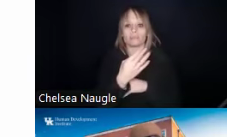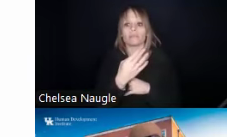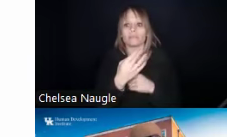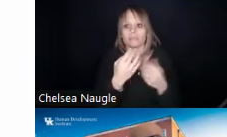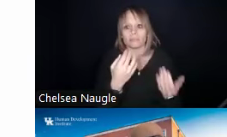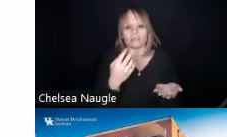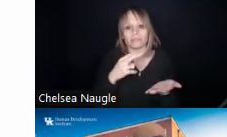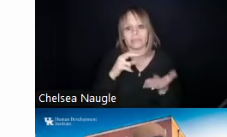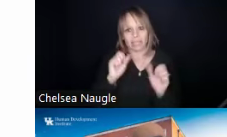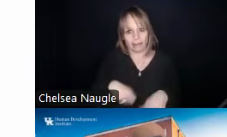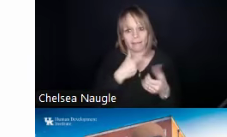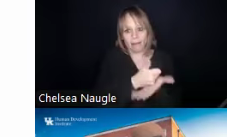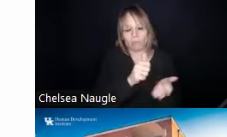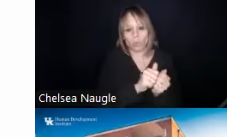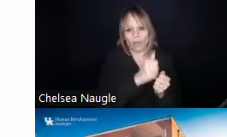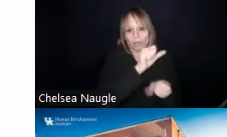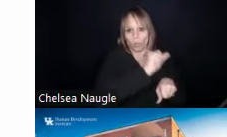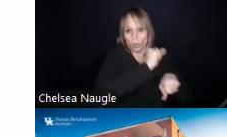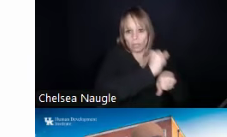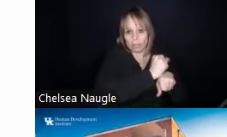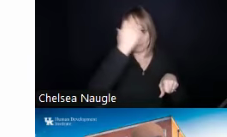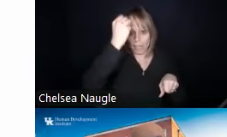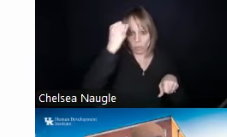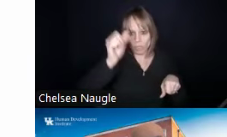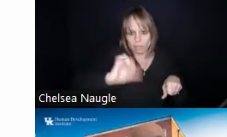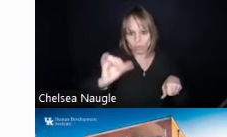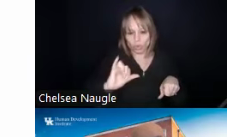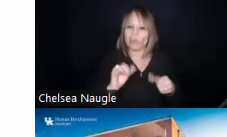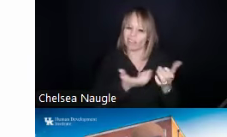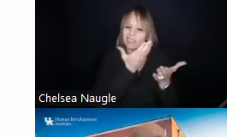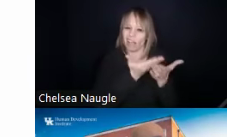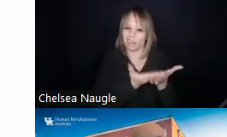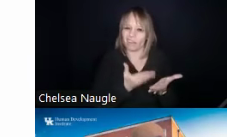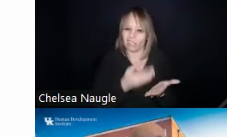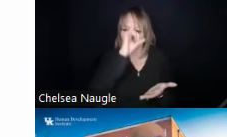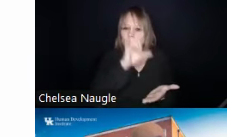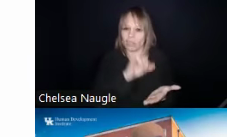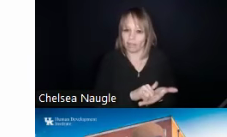working memory as well. And there's some other uh evidence for that elsewhere in the research world.